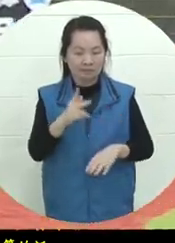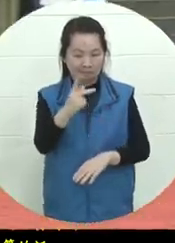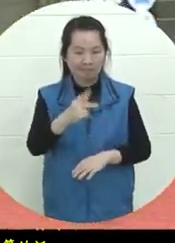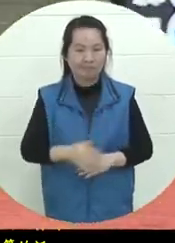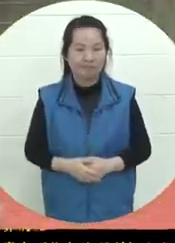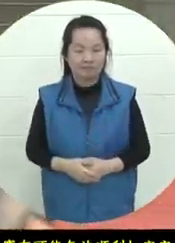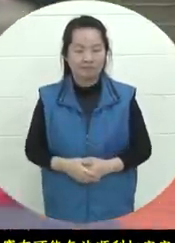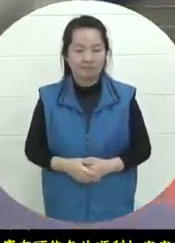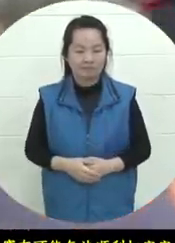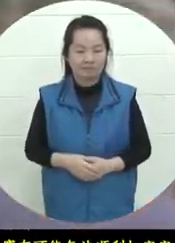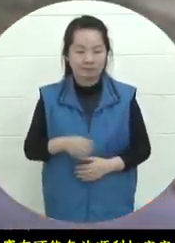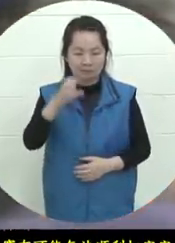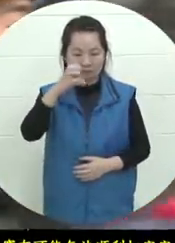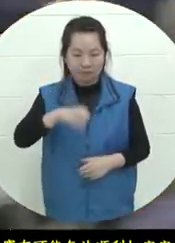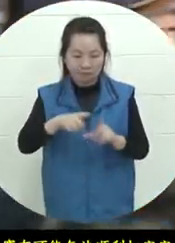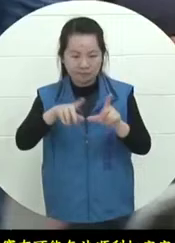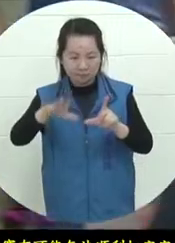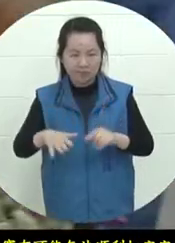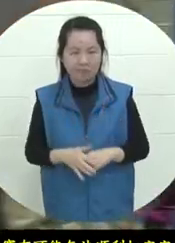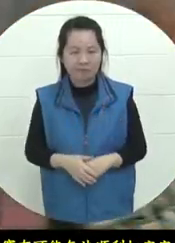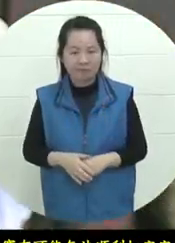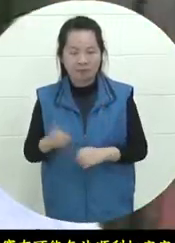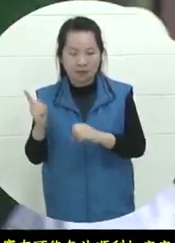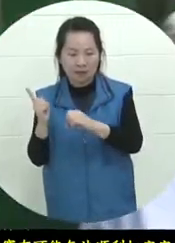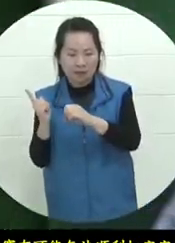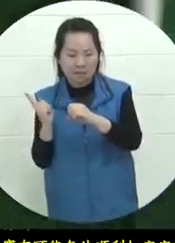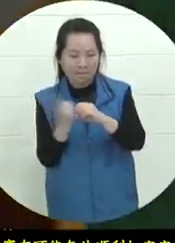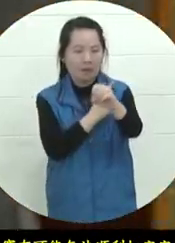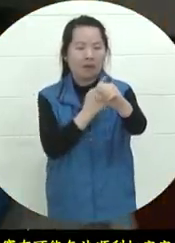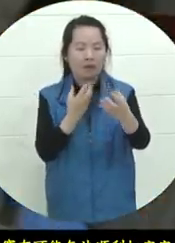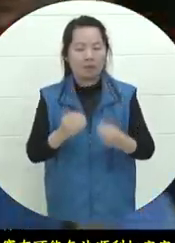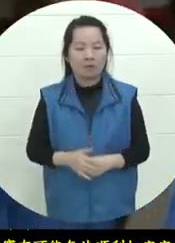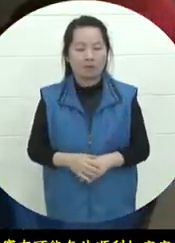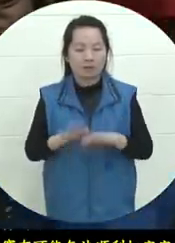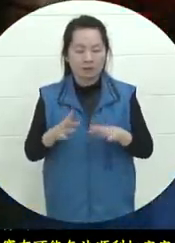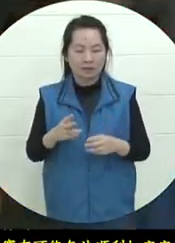a so-called low-ball victory and a forward. There is no way to grasp the swing and miss with three outs and two outs.